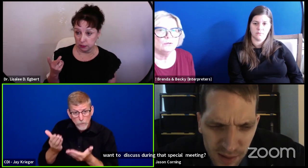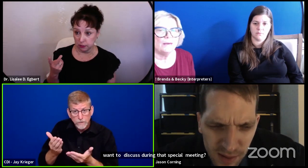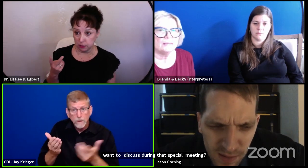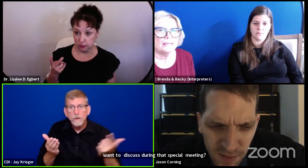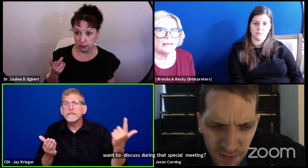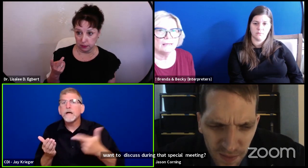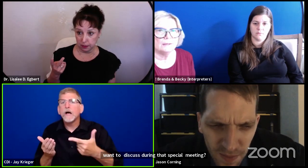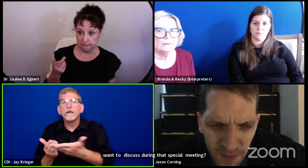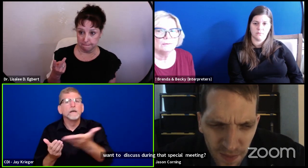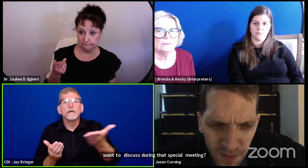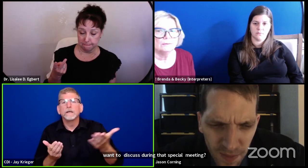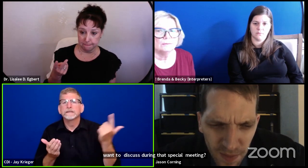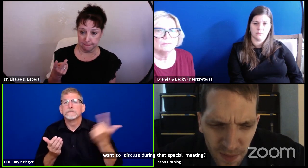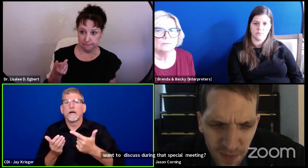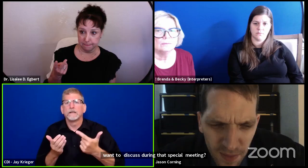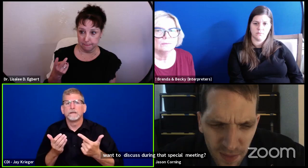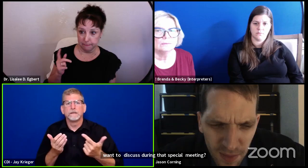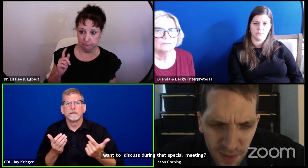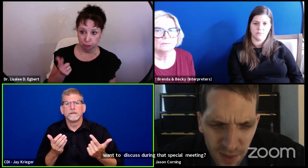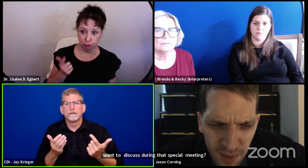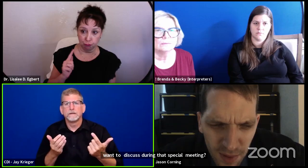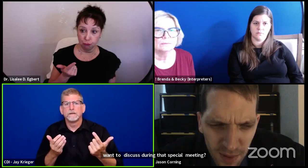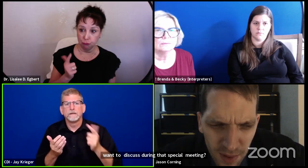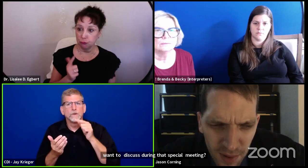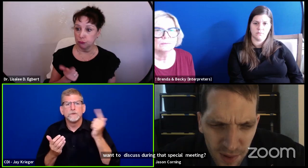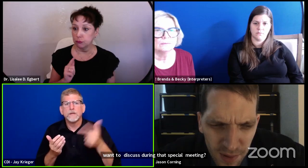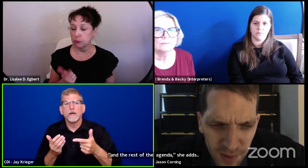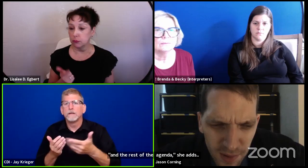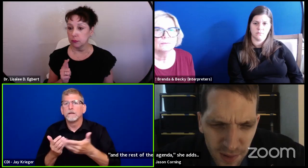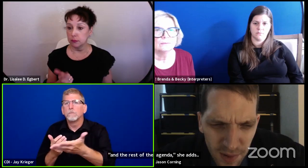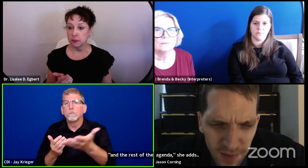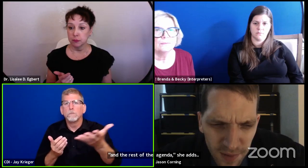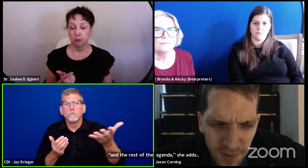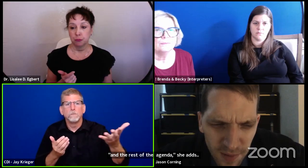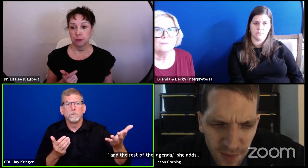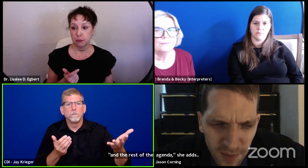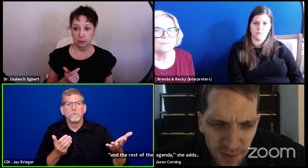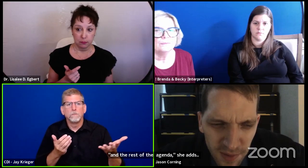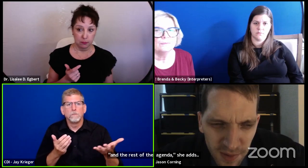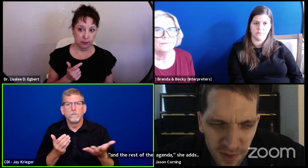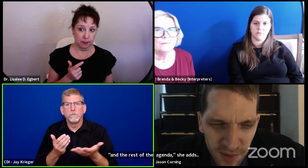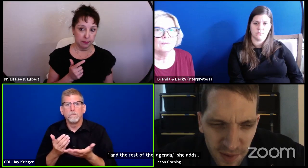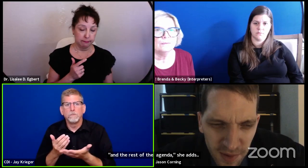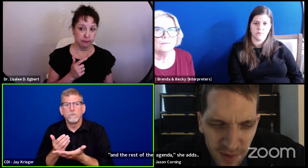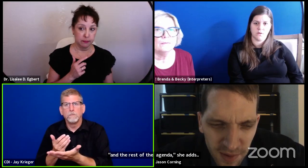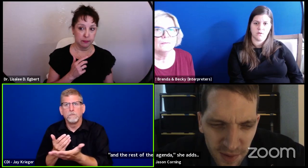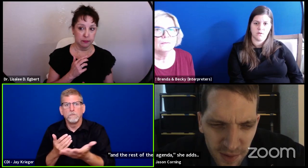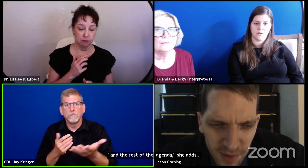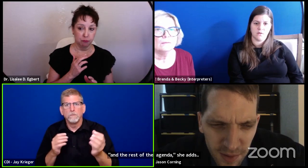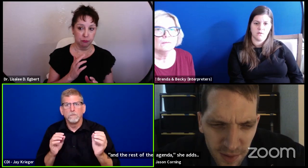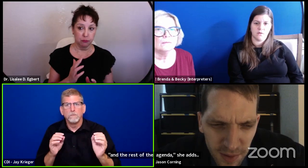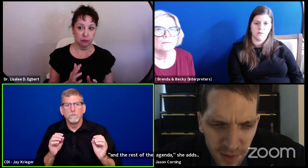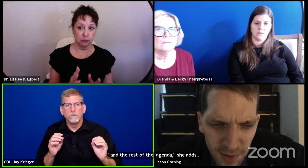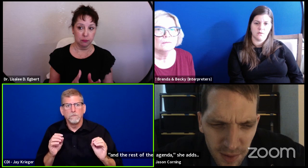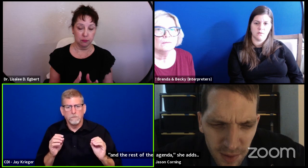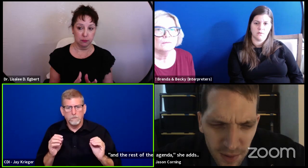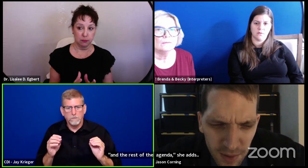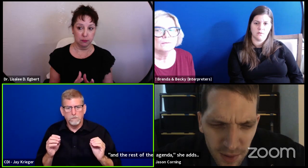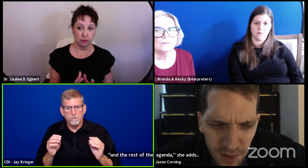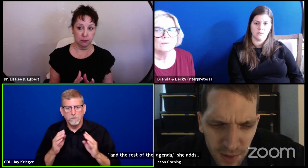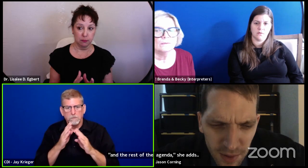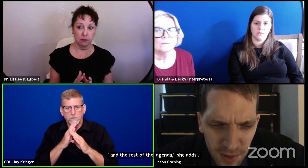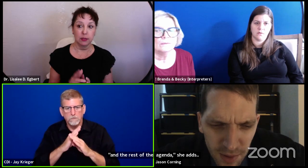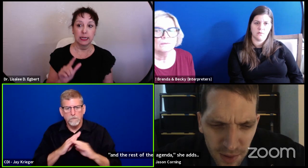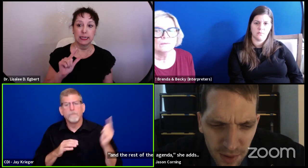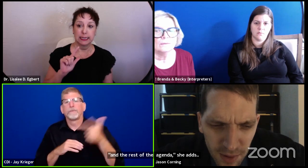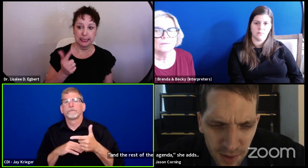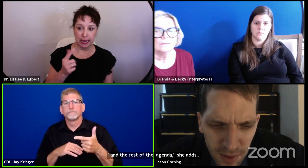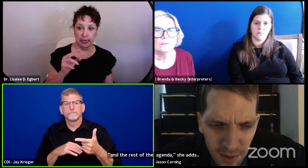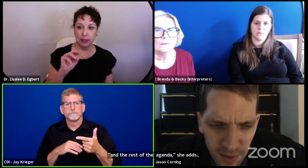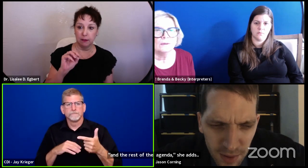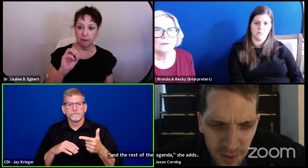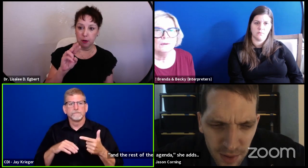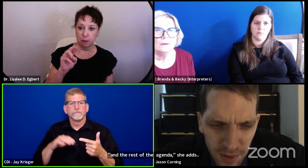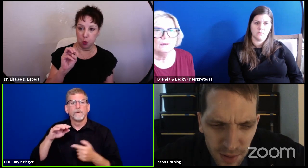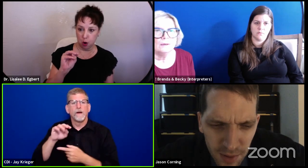Do we have a second?